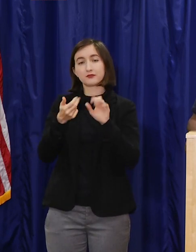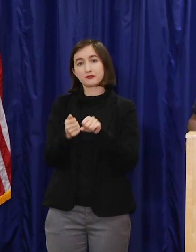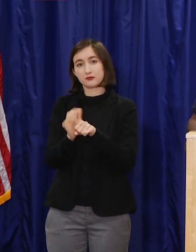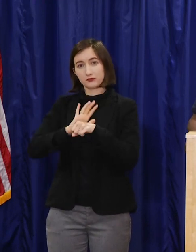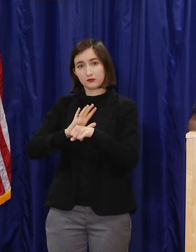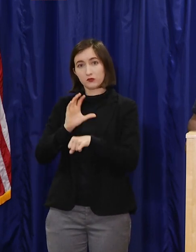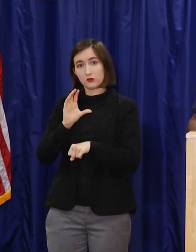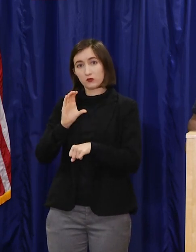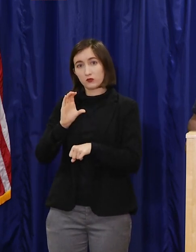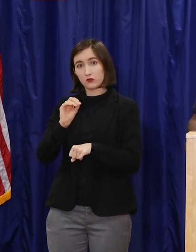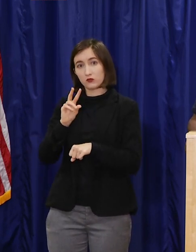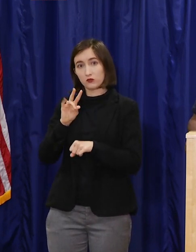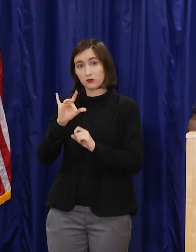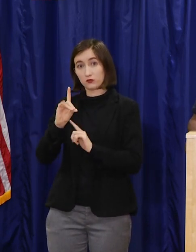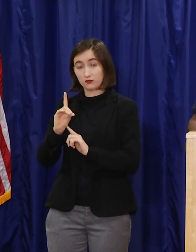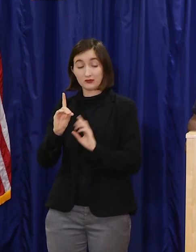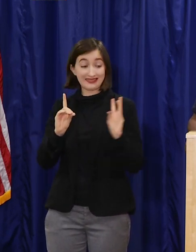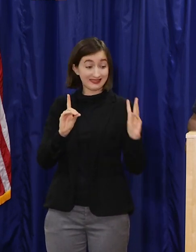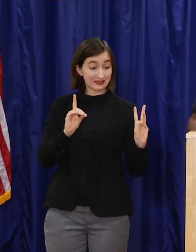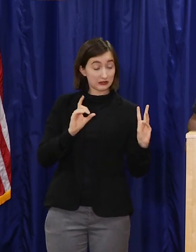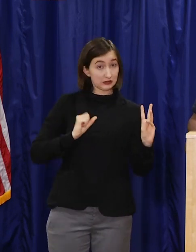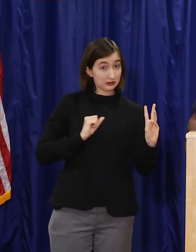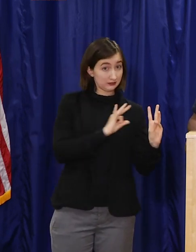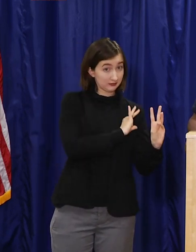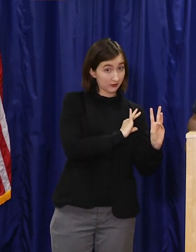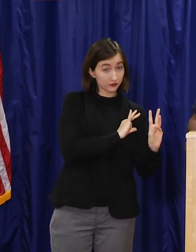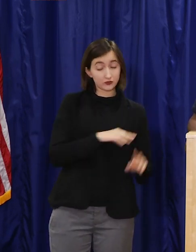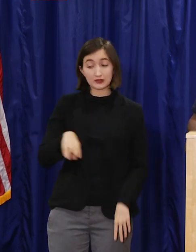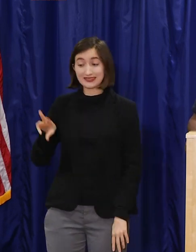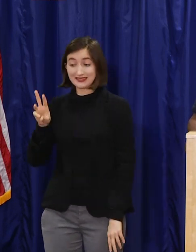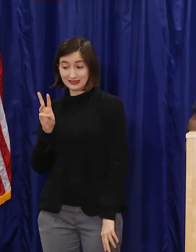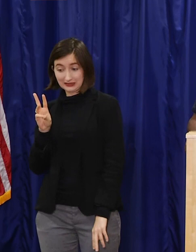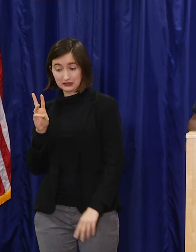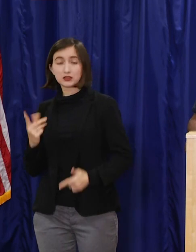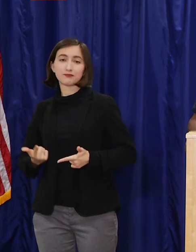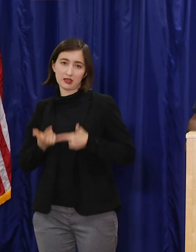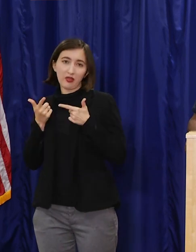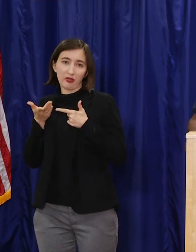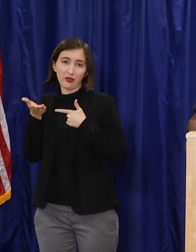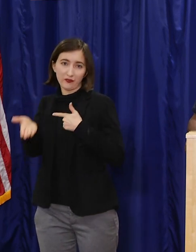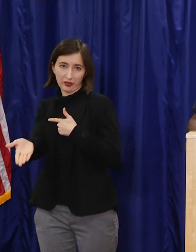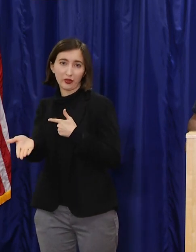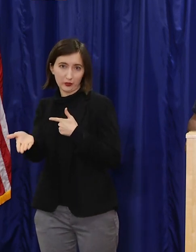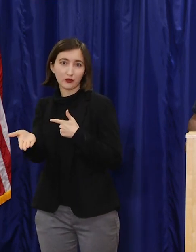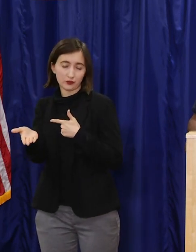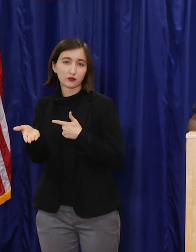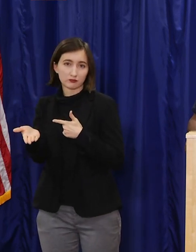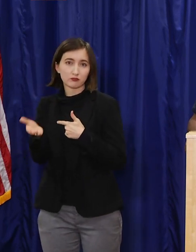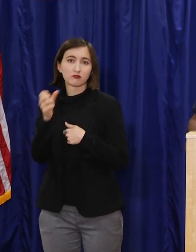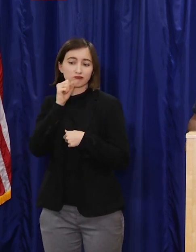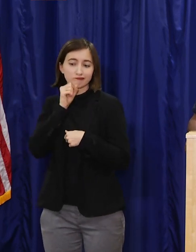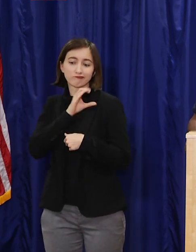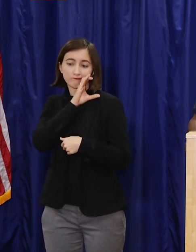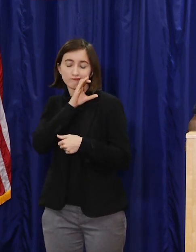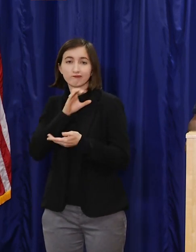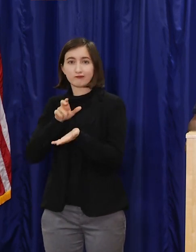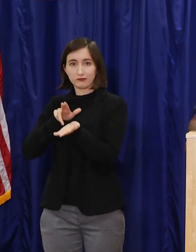THAN 90% OF THEIR SALARIES LIFE FIRST, INCLUDING MARIE LYLES STILL STEIN SAYS THAT SELECT FIRST, INCLUDING MARIE LYLES STILL STEIN SAYS THAT SELECT GROUP OF NBA PLAYERS WHO HAVE STILL STEIN SAYS THAT SELECT GROUP OF NBA PLAYERS WHO HAVE ALREADY RECEIVED THE VAST GROUP OF NBA PLAYERS WHO HAVE ALREADY RECEIVED THE VAST MAJORITY OF THE ALREADY RECEIVED THE VAST MAJORITY OF THE 2019 20 SALARIES WOULD